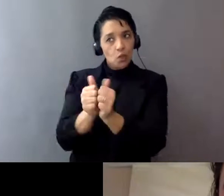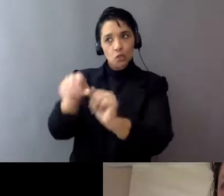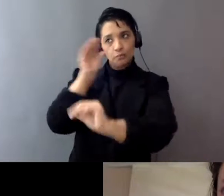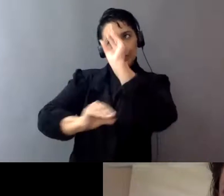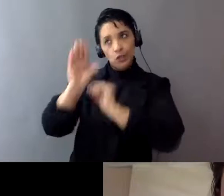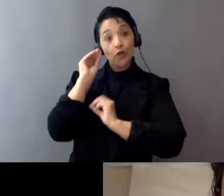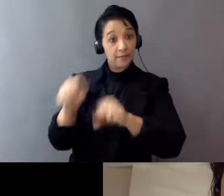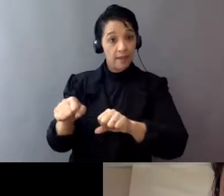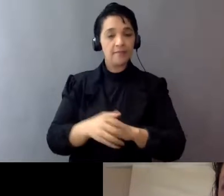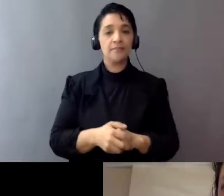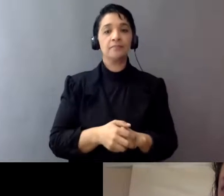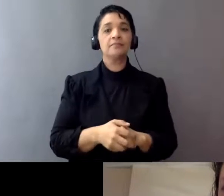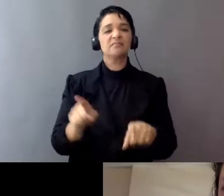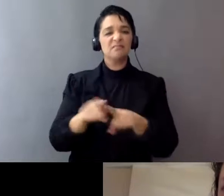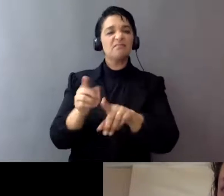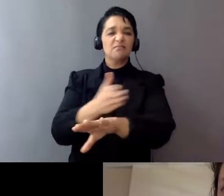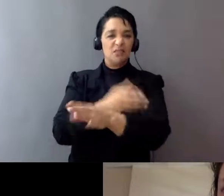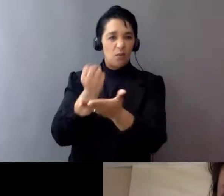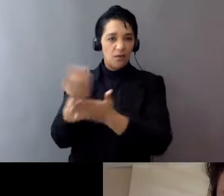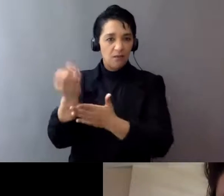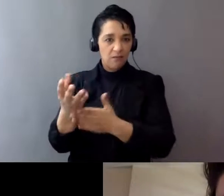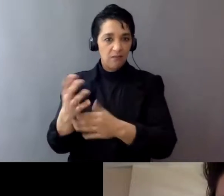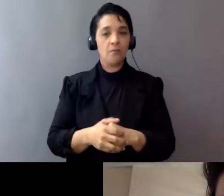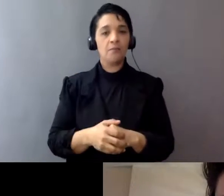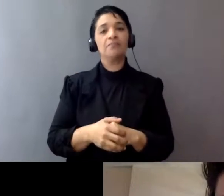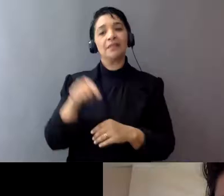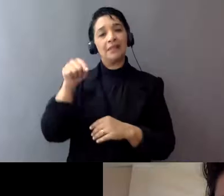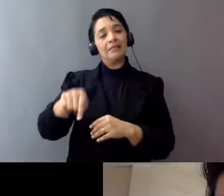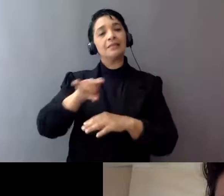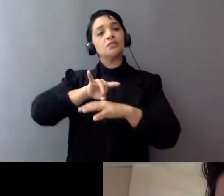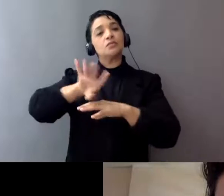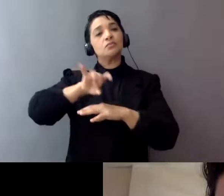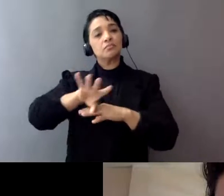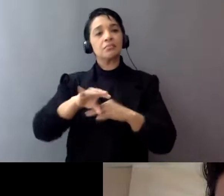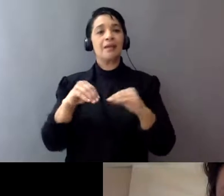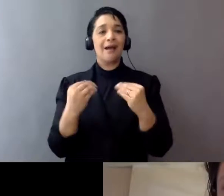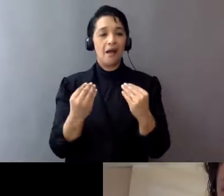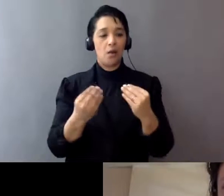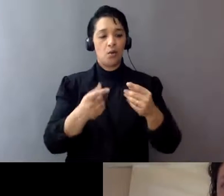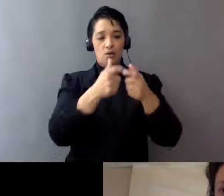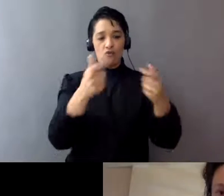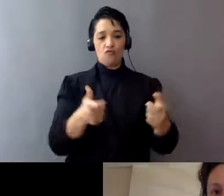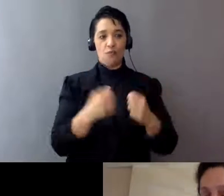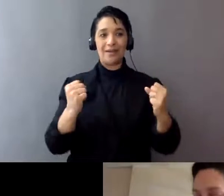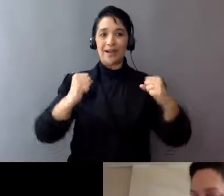What advice would you give to OPDs to developed data management frameworks?